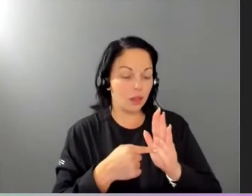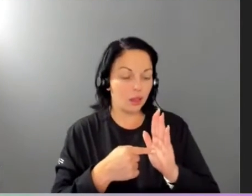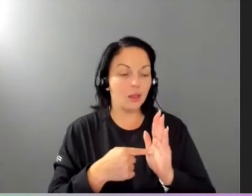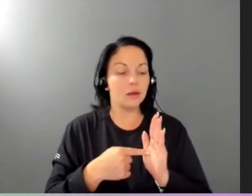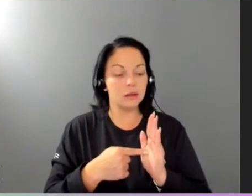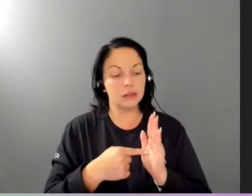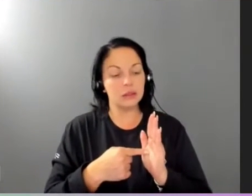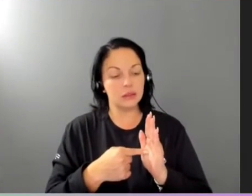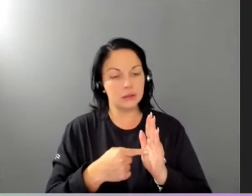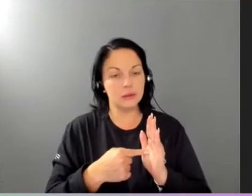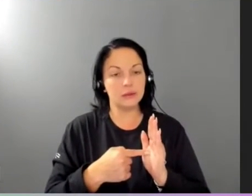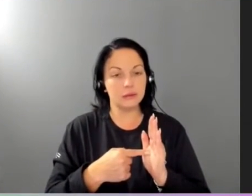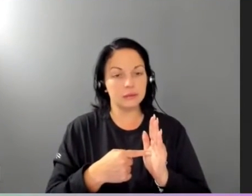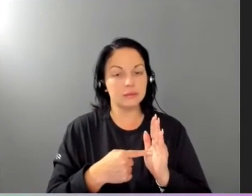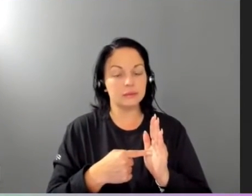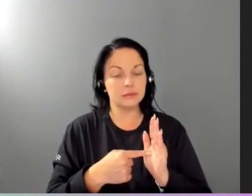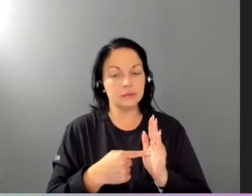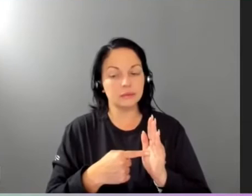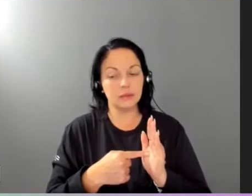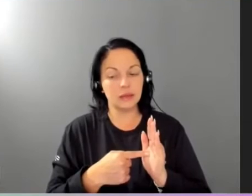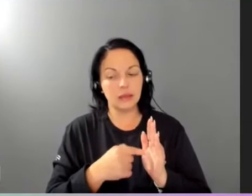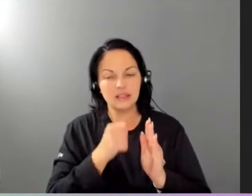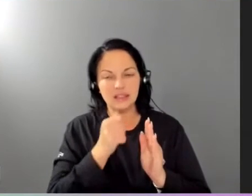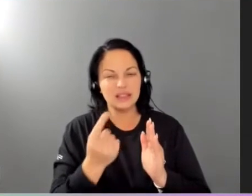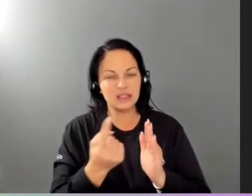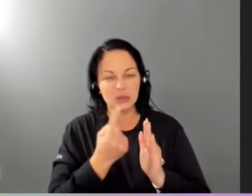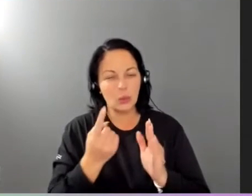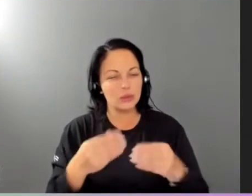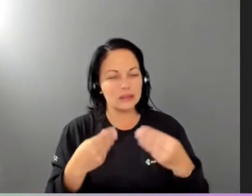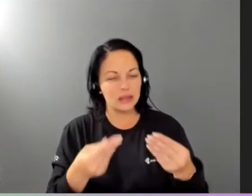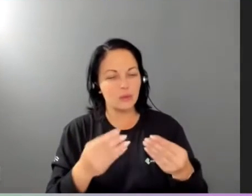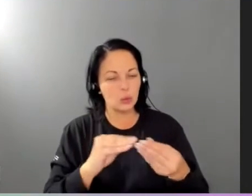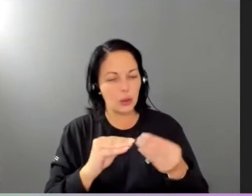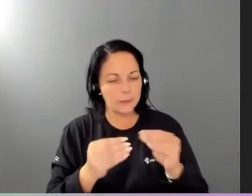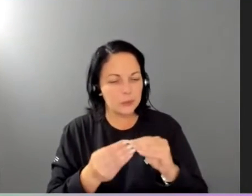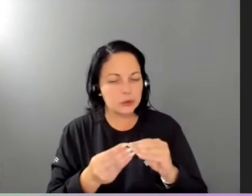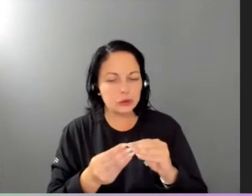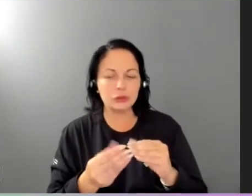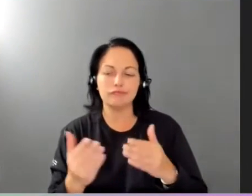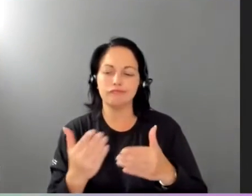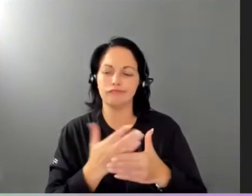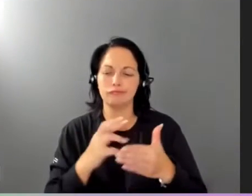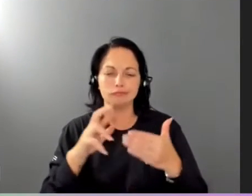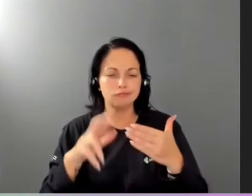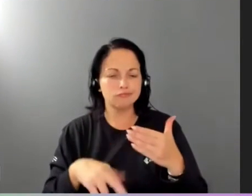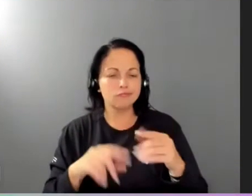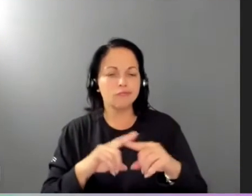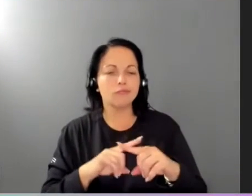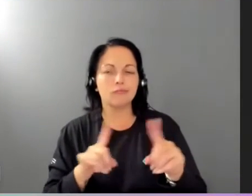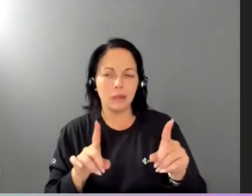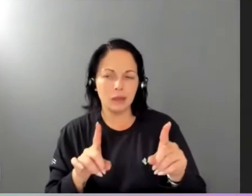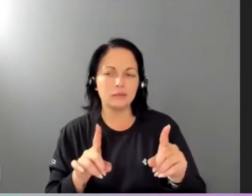maturity models, and I love a lot, for me a really good example of a maturity model